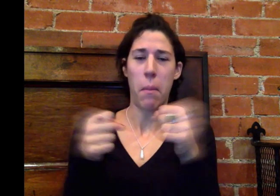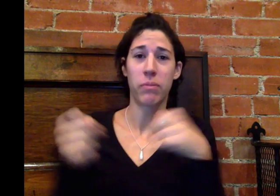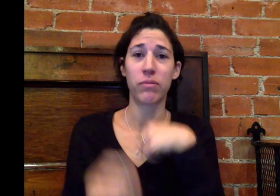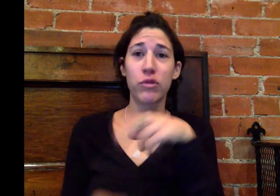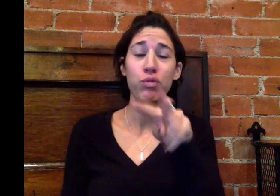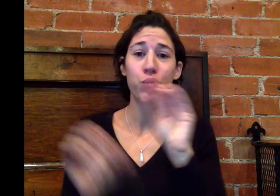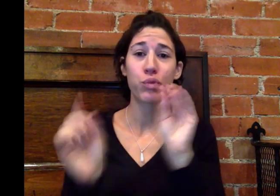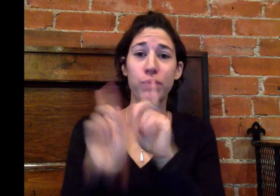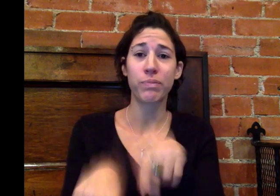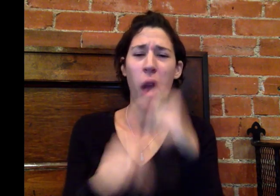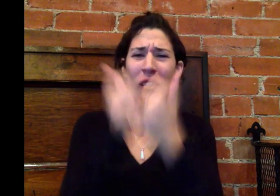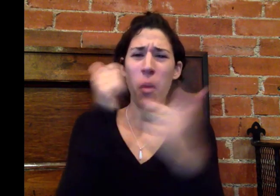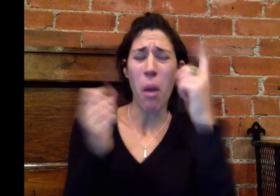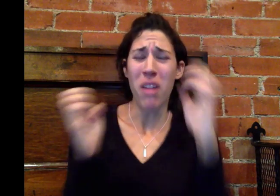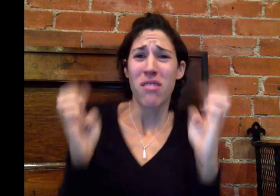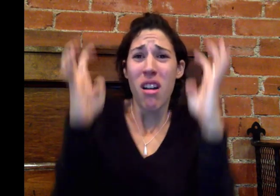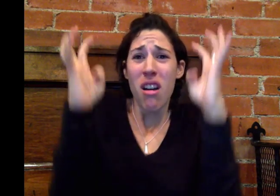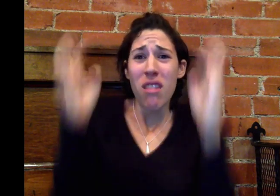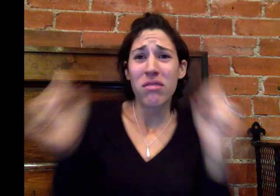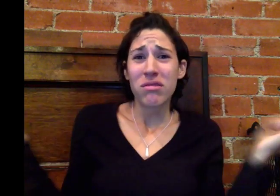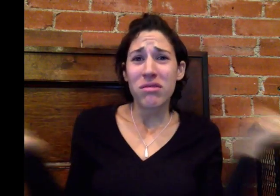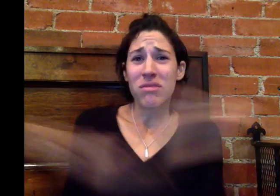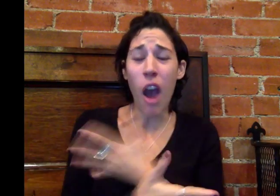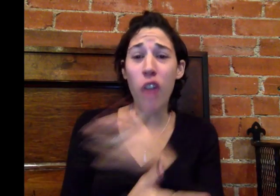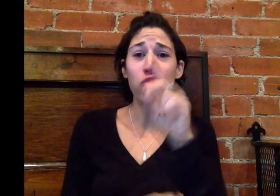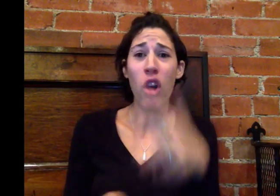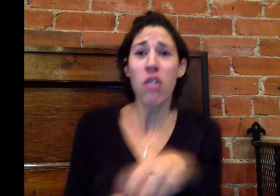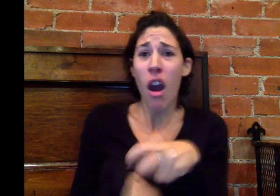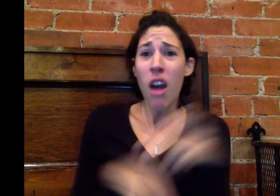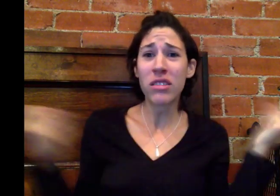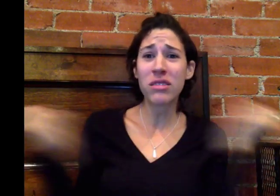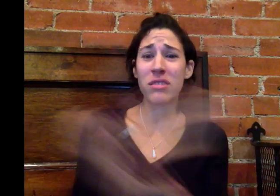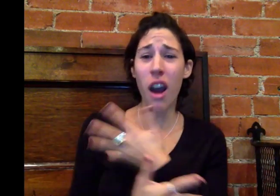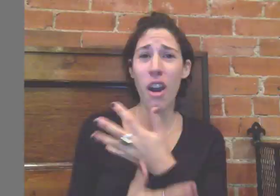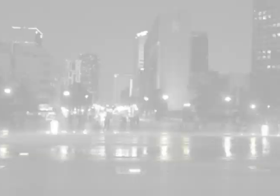Everybody else jumped with surprise to the sound of the banging pots and pans. Even the dogs were scared.